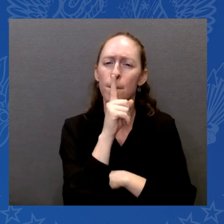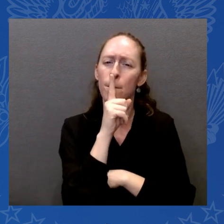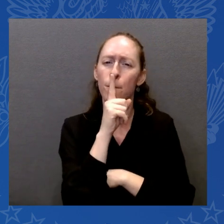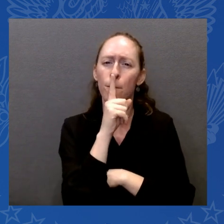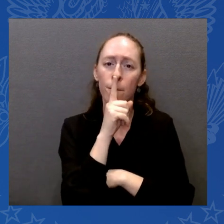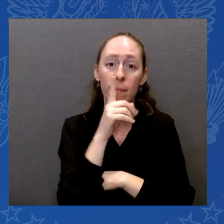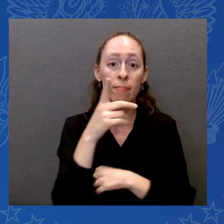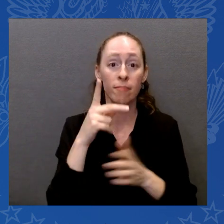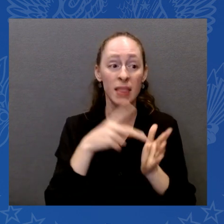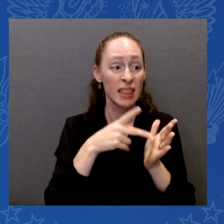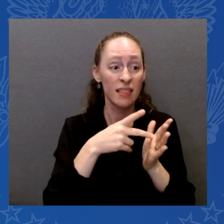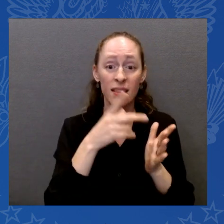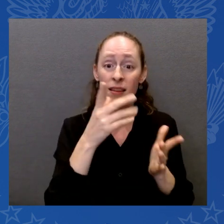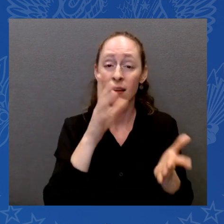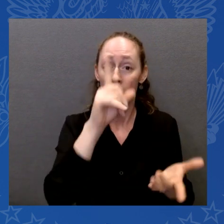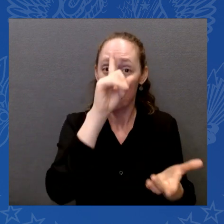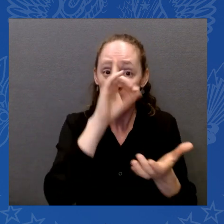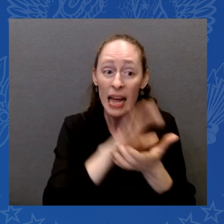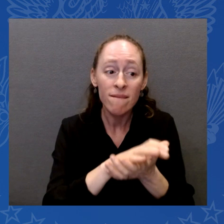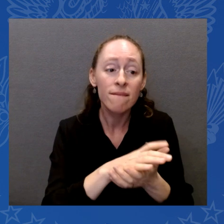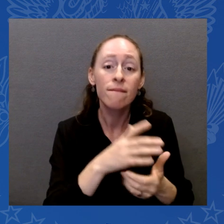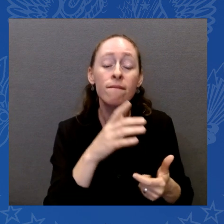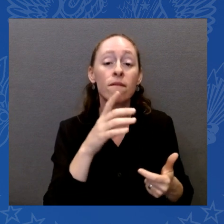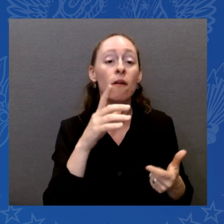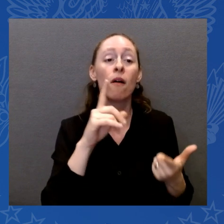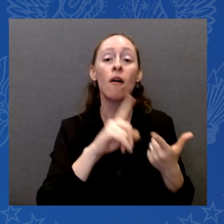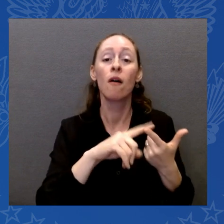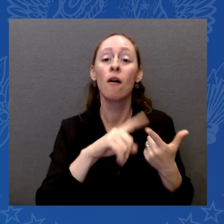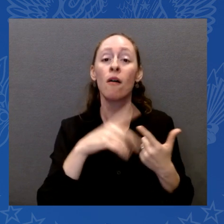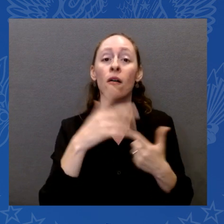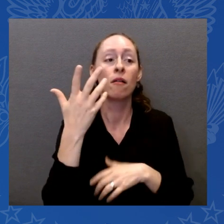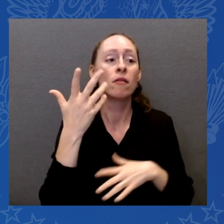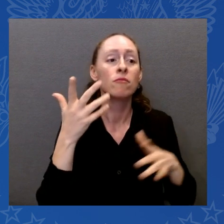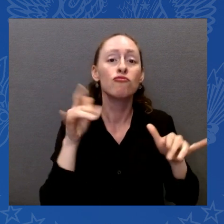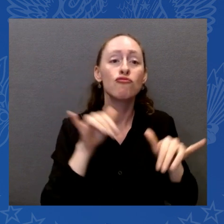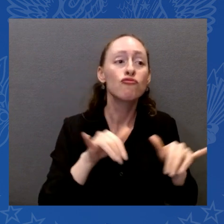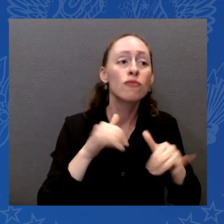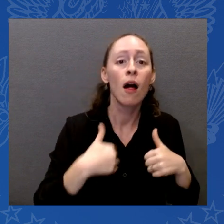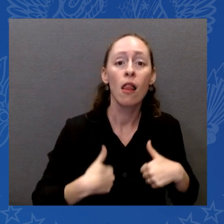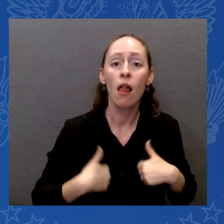these decisions for the women of America. Today, extremist so-called leaders